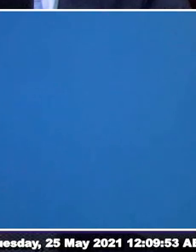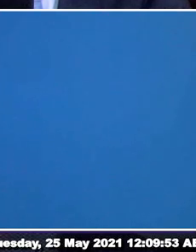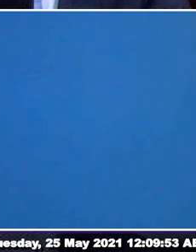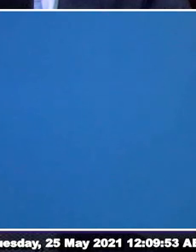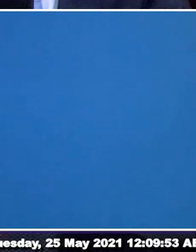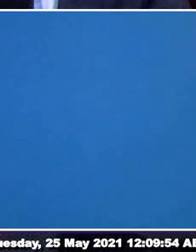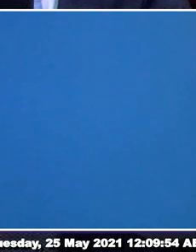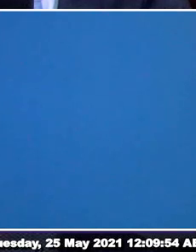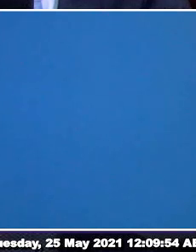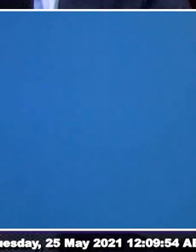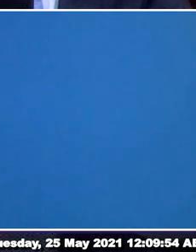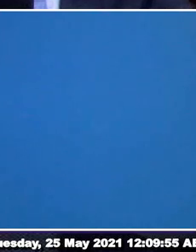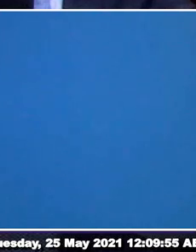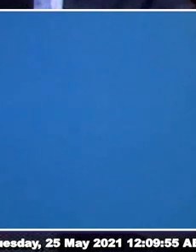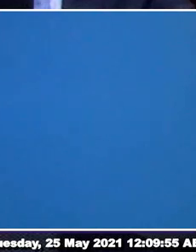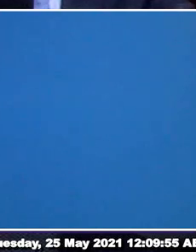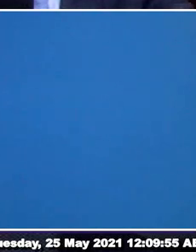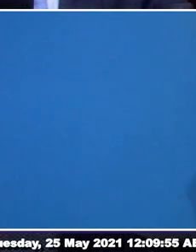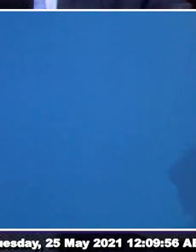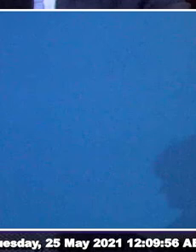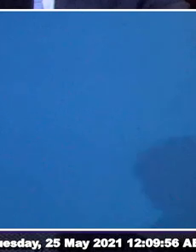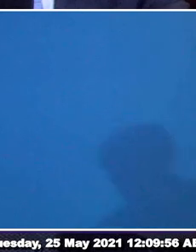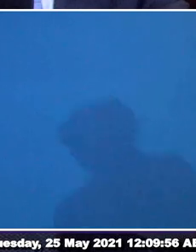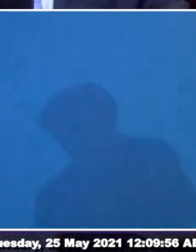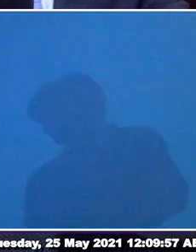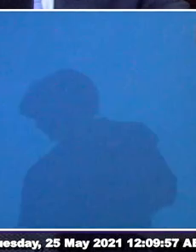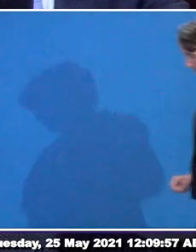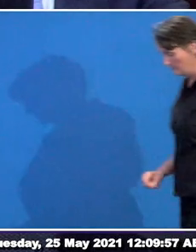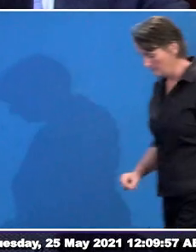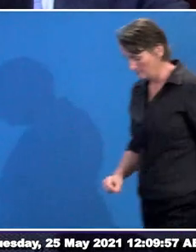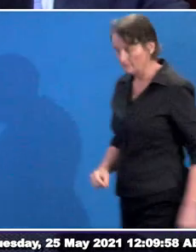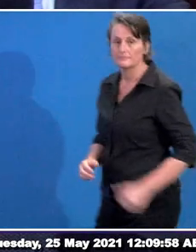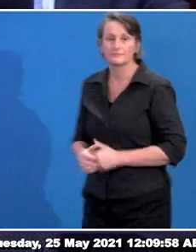(VIDEO STOPS PLAYING) Sophia, thank you for sharing that video.